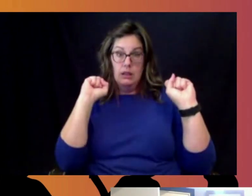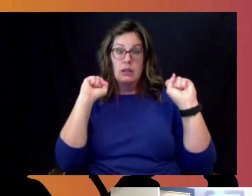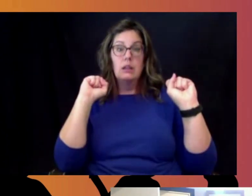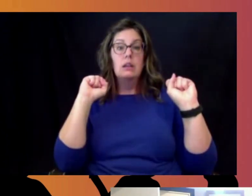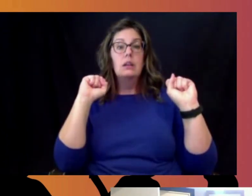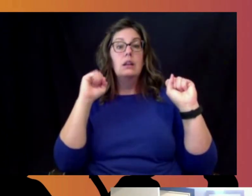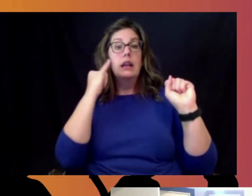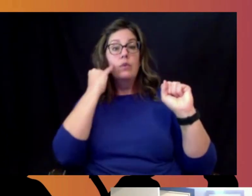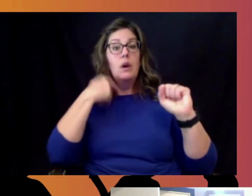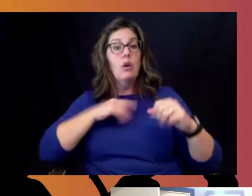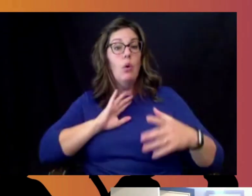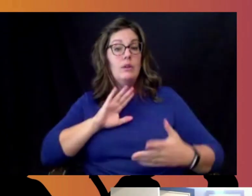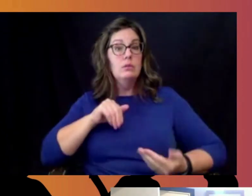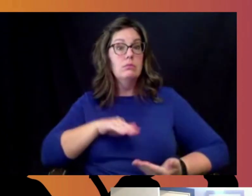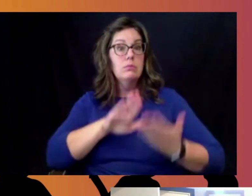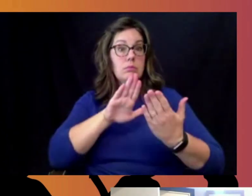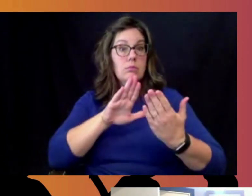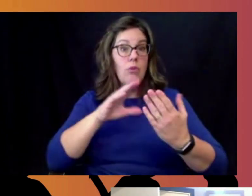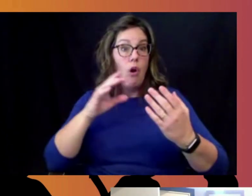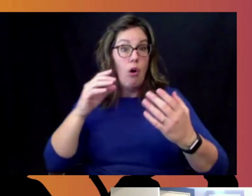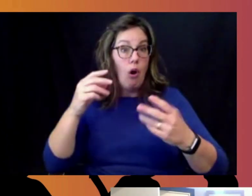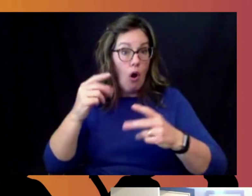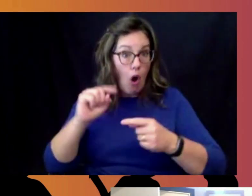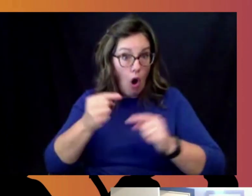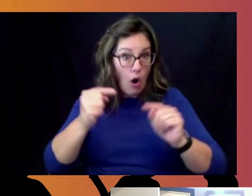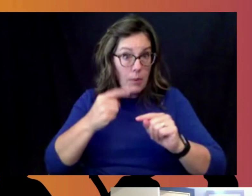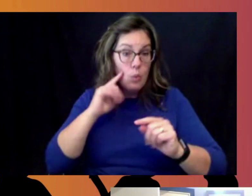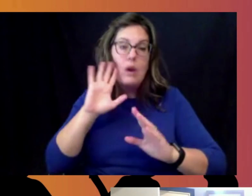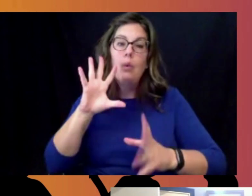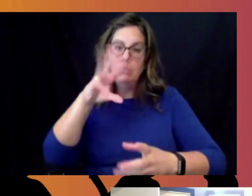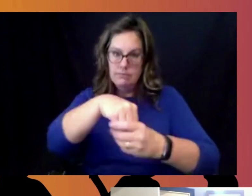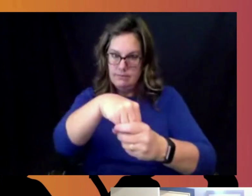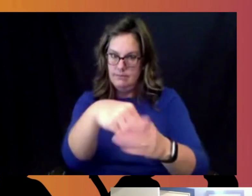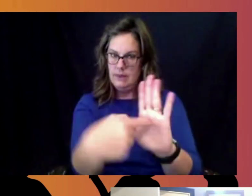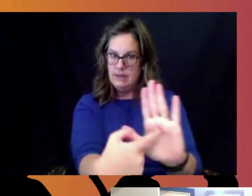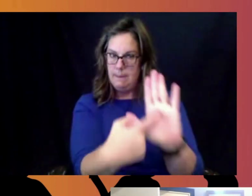we're going to have demands attached to it um and that's something i recommend for anyone